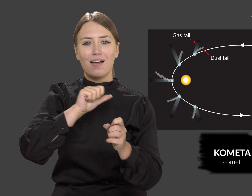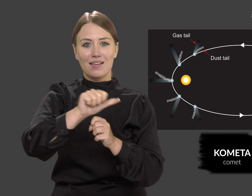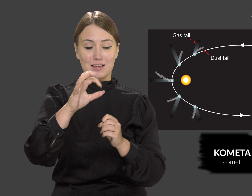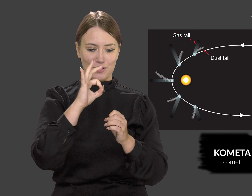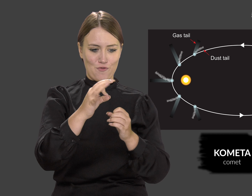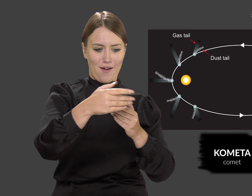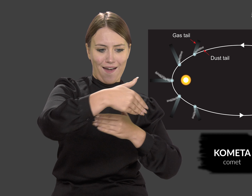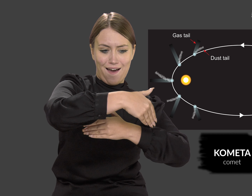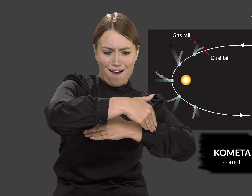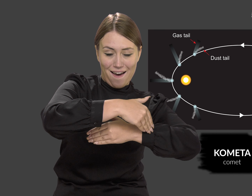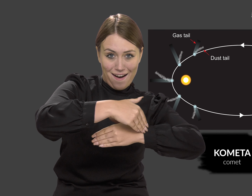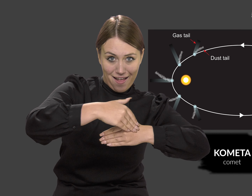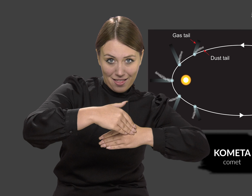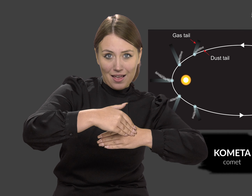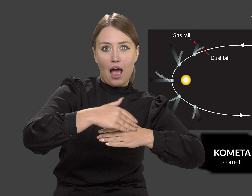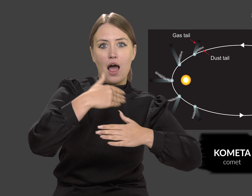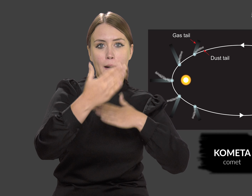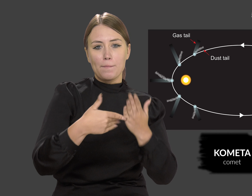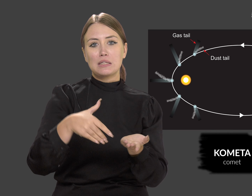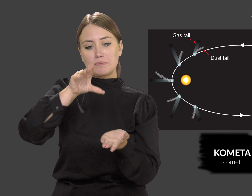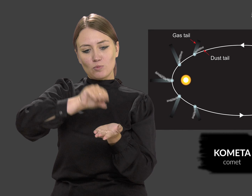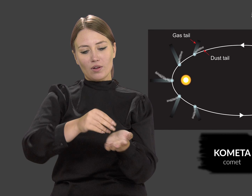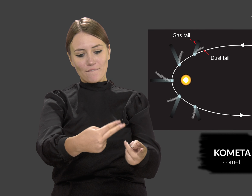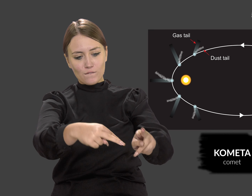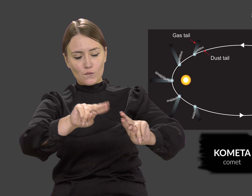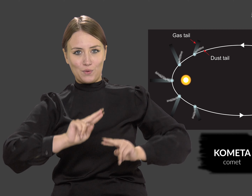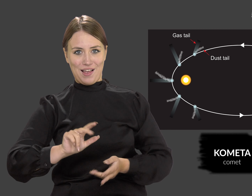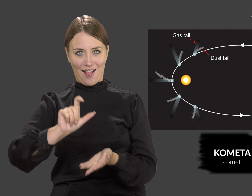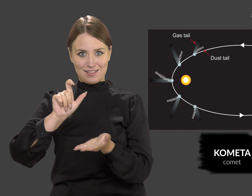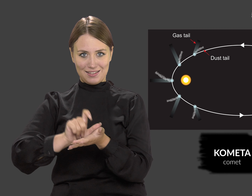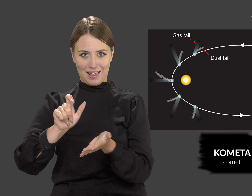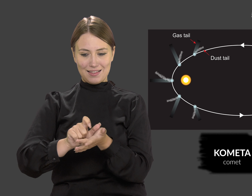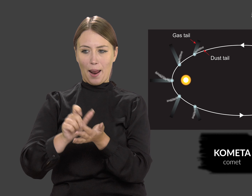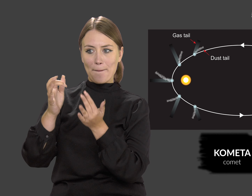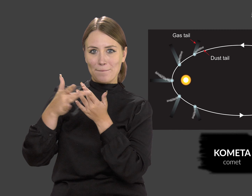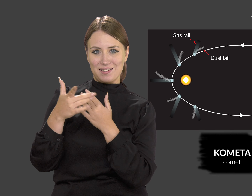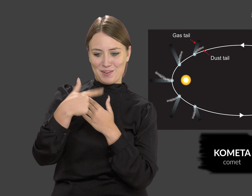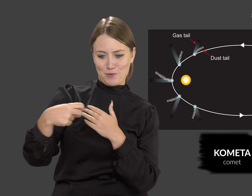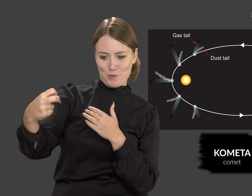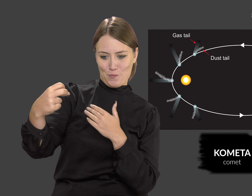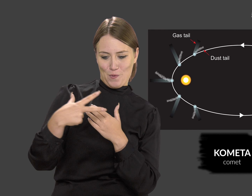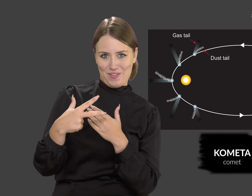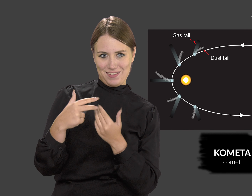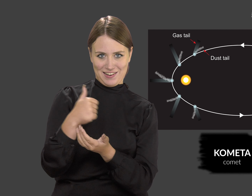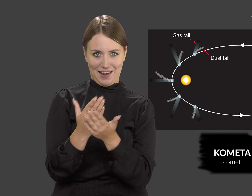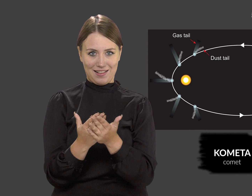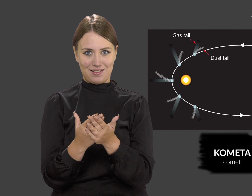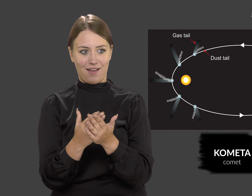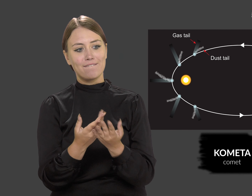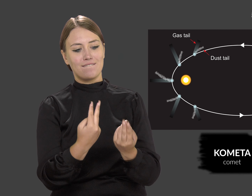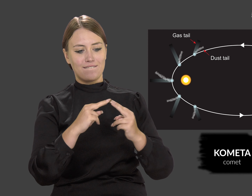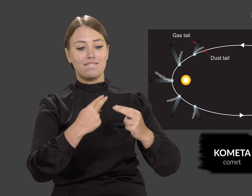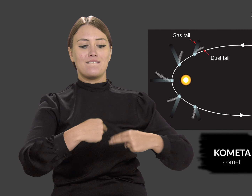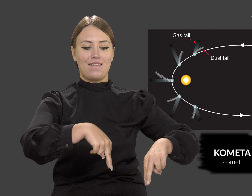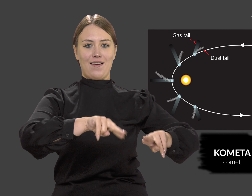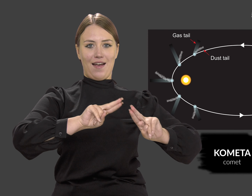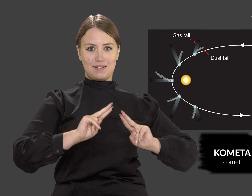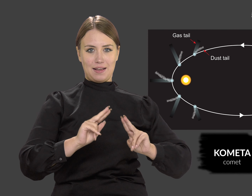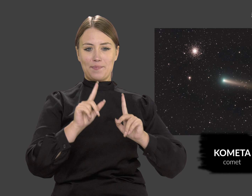to return to its more central, Sun-approaching part.